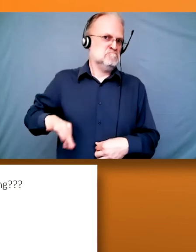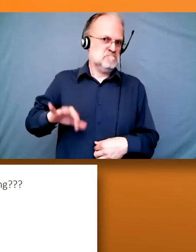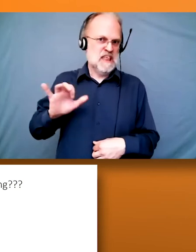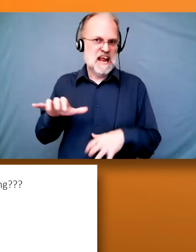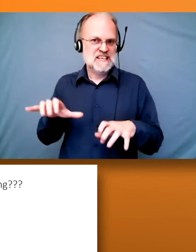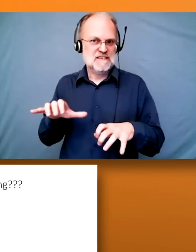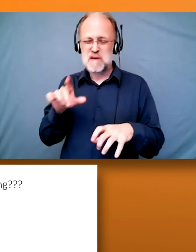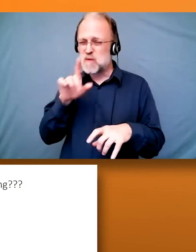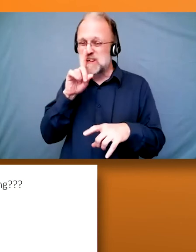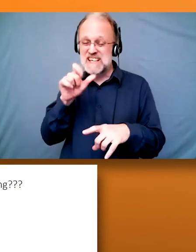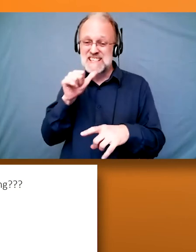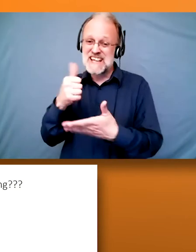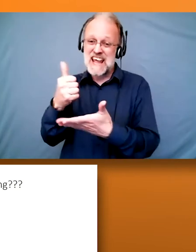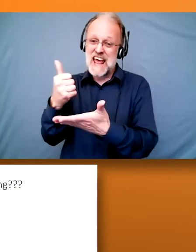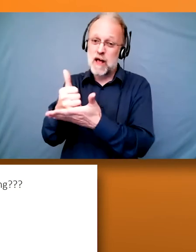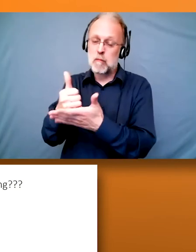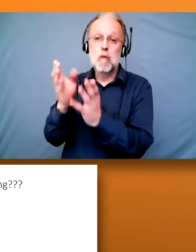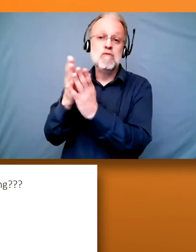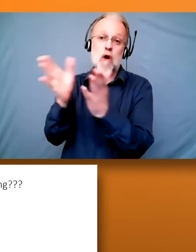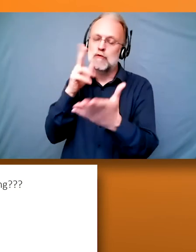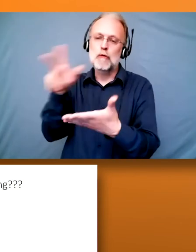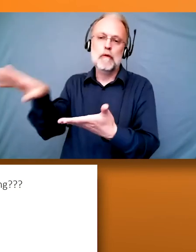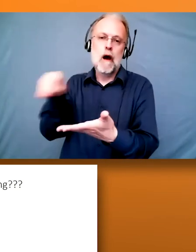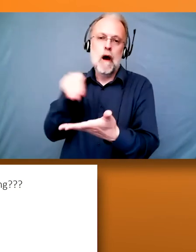but it's not really helpful overall.